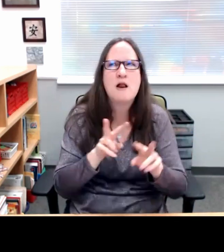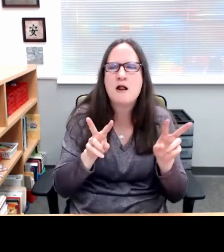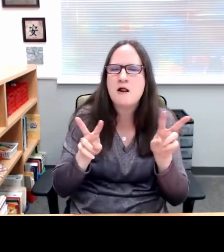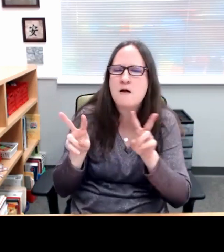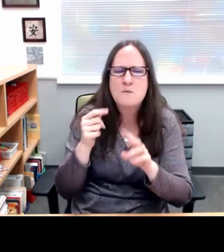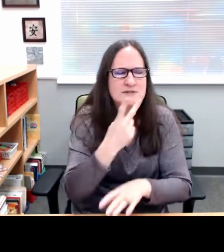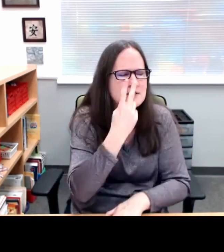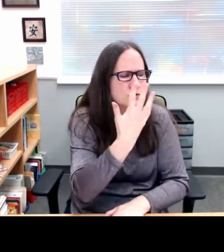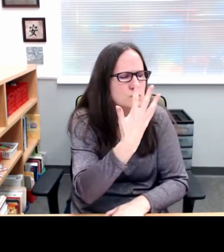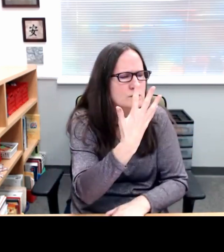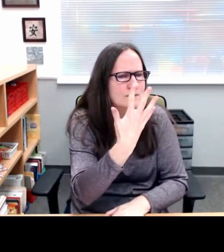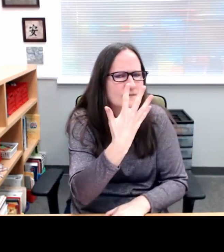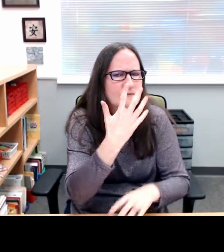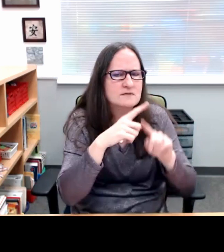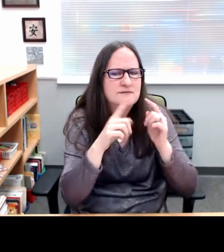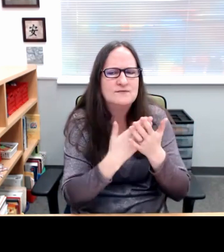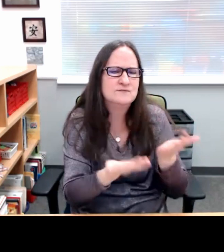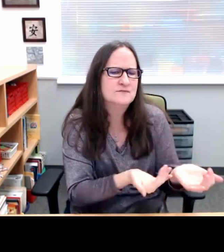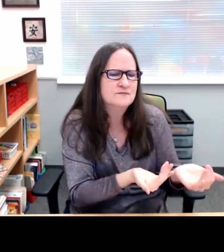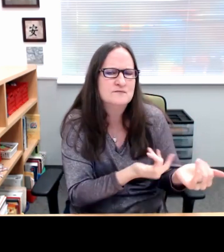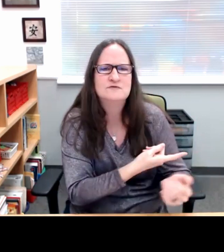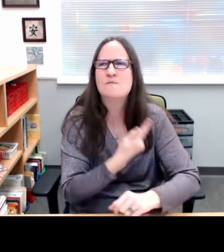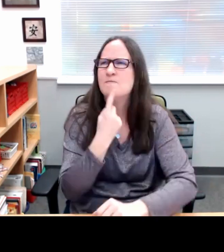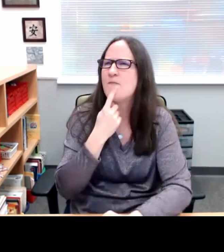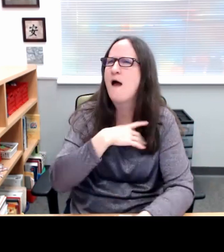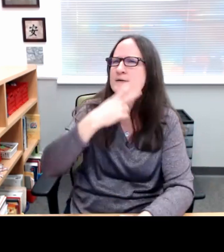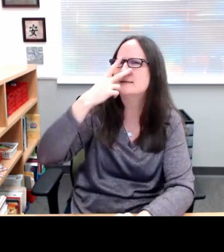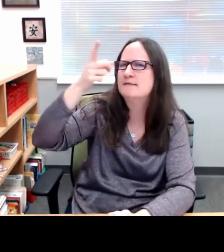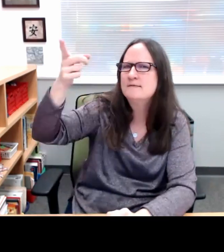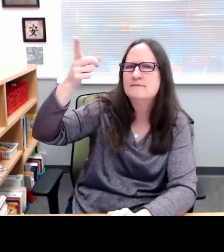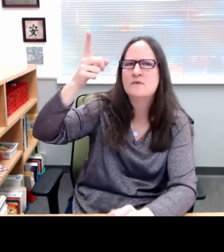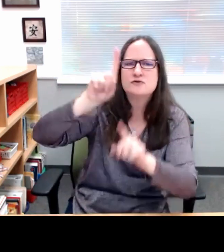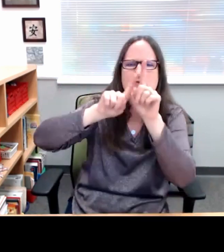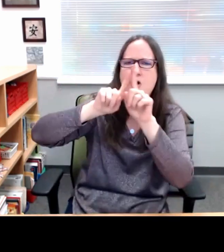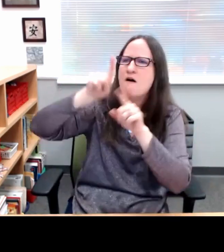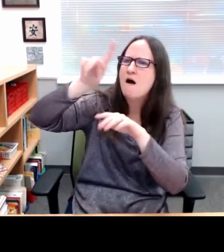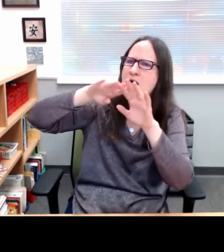time to do it. Just to sit together and take a look at what's around you. Show me five.